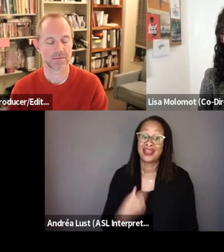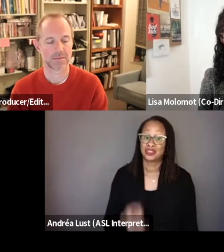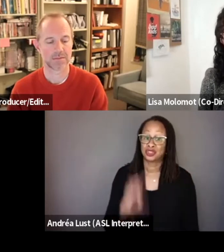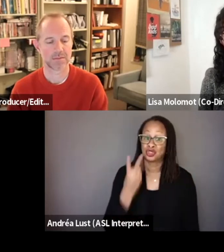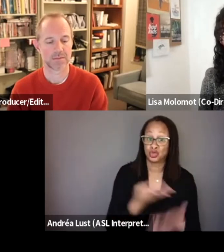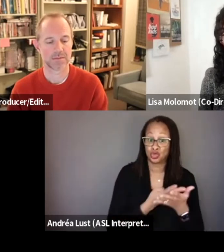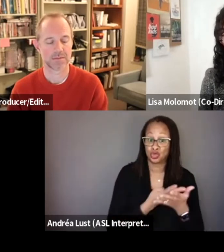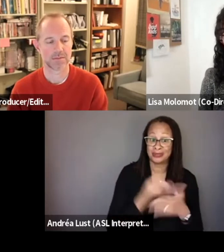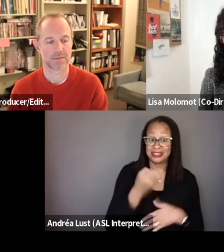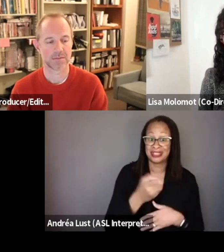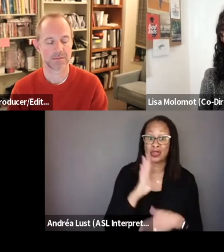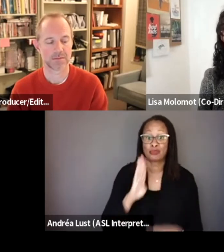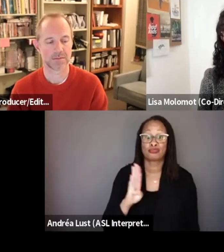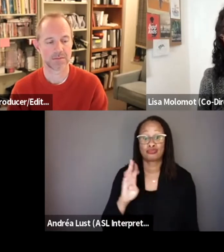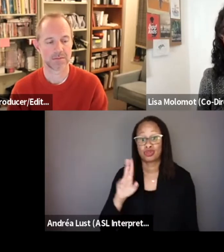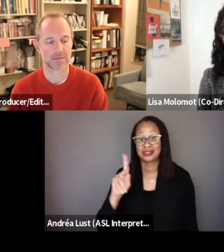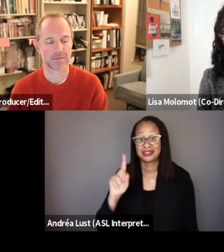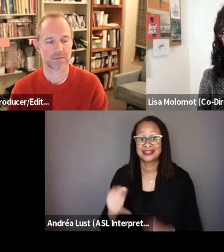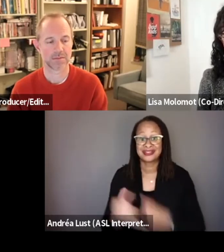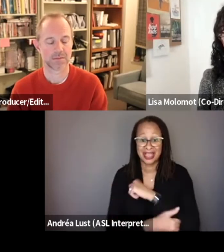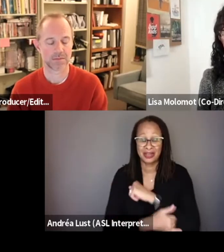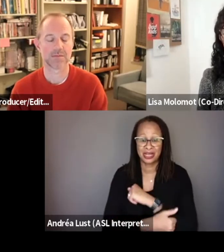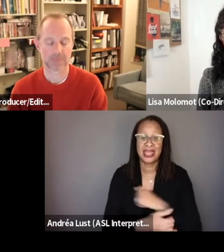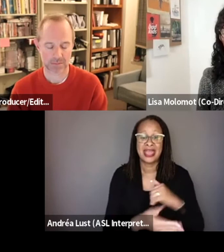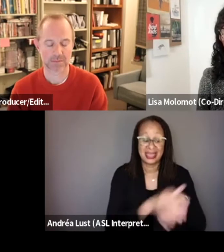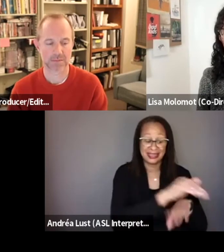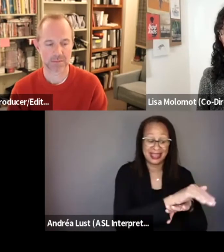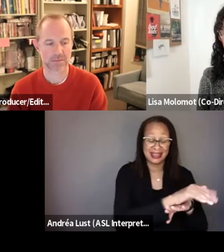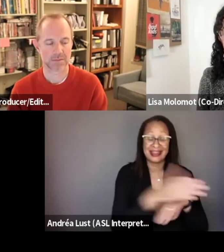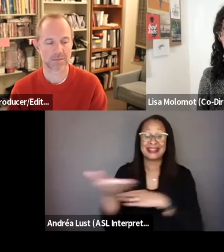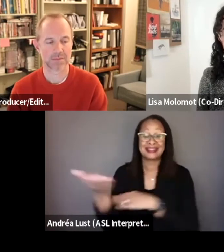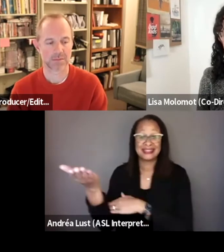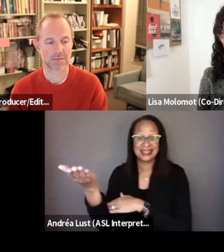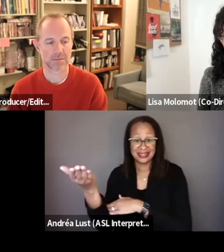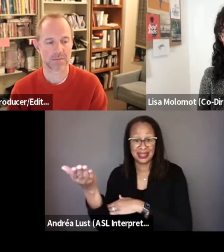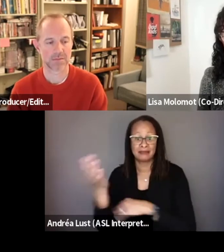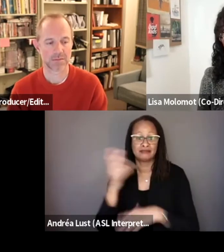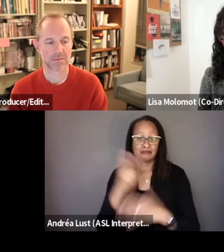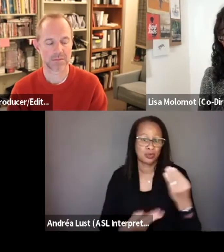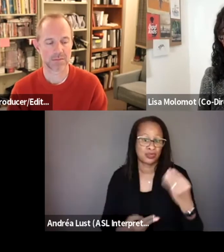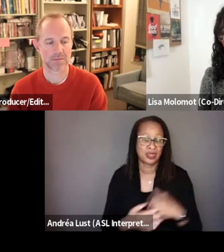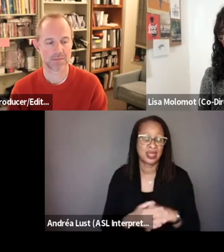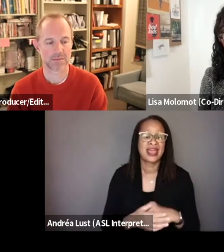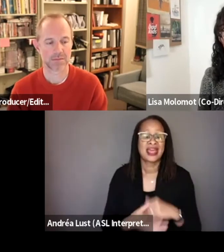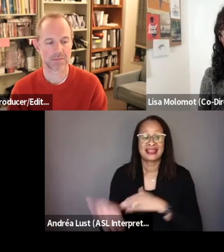We had an evening's screening and we had a daytime screening. The daytime screening was the big screening,